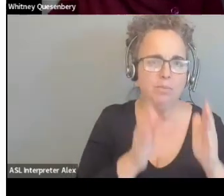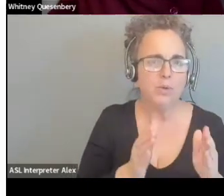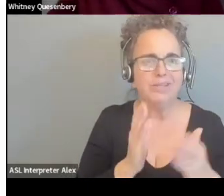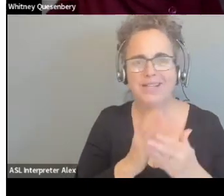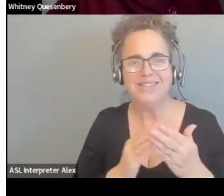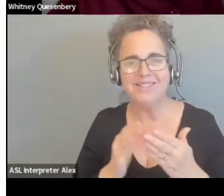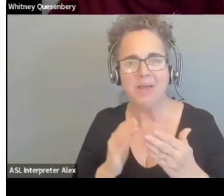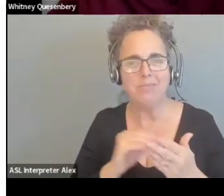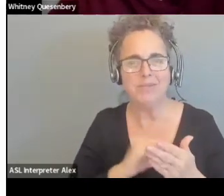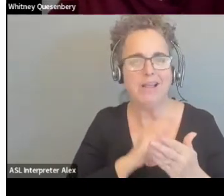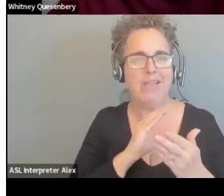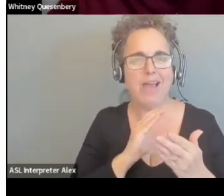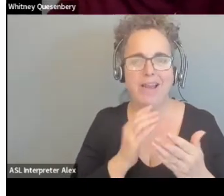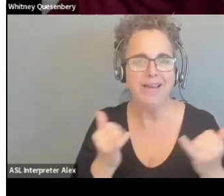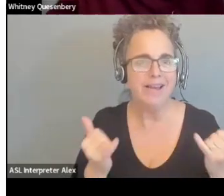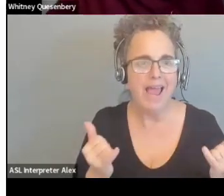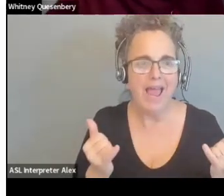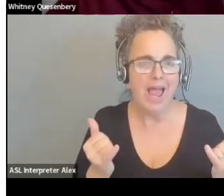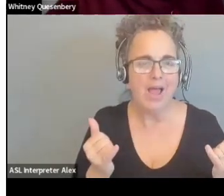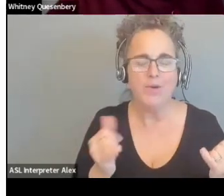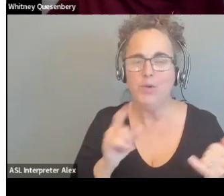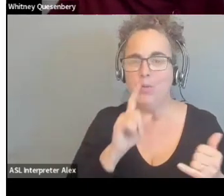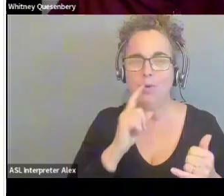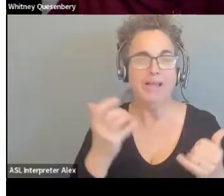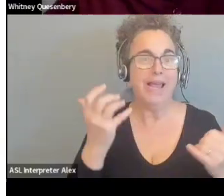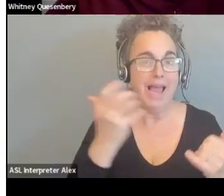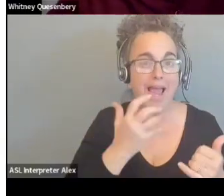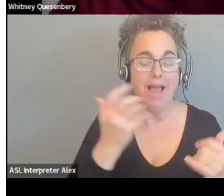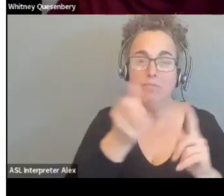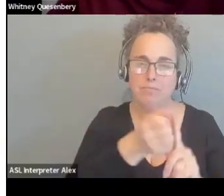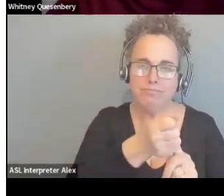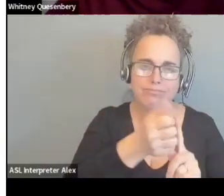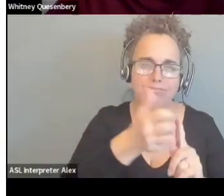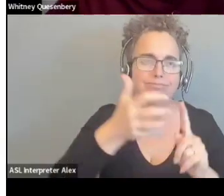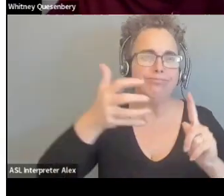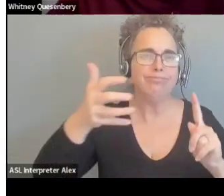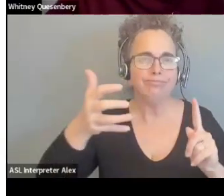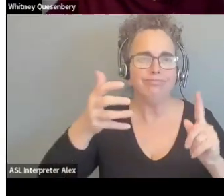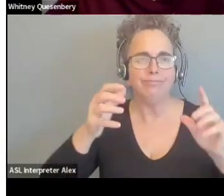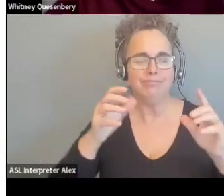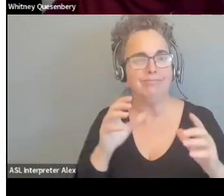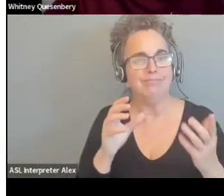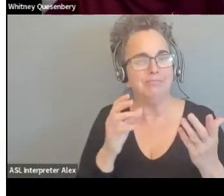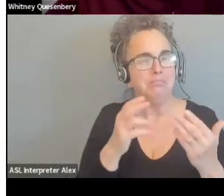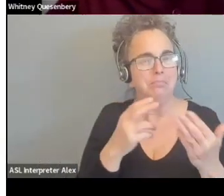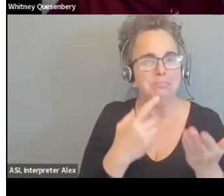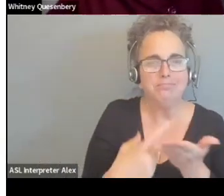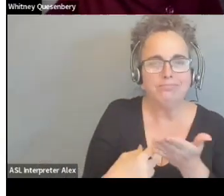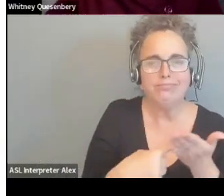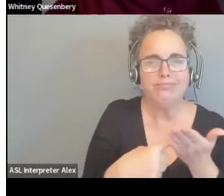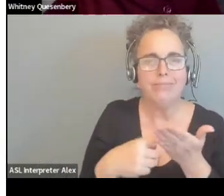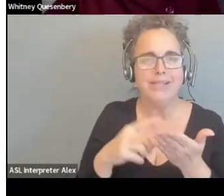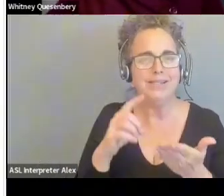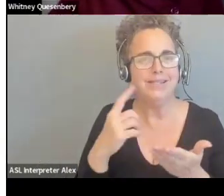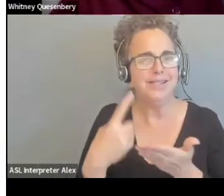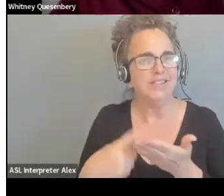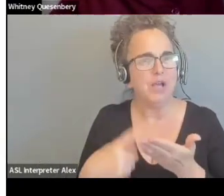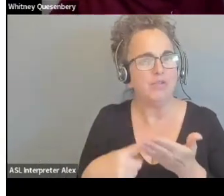And now you've got a really rich little mini database of discussion. Why is this a good thing or a bad thing?